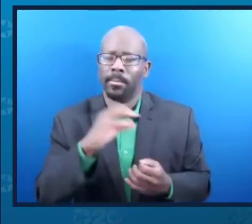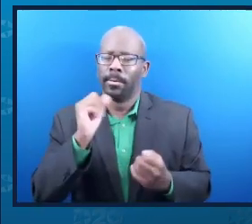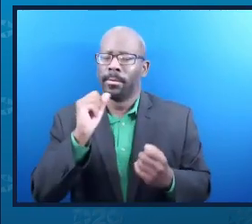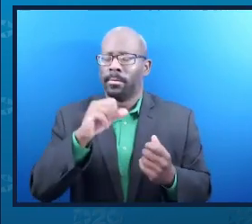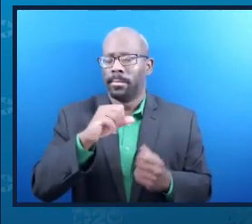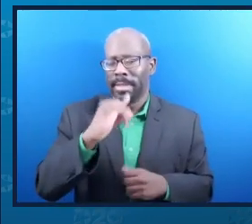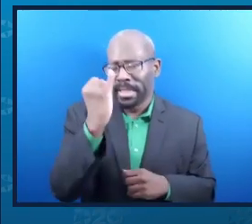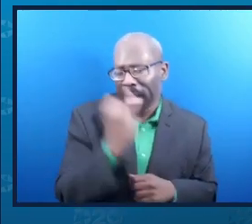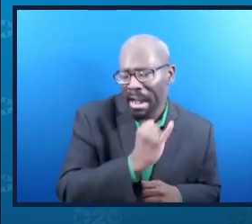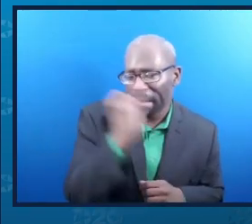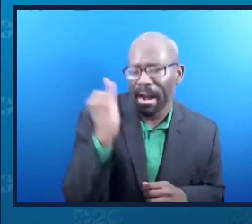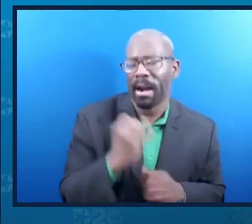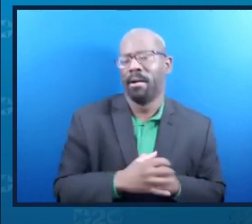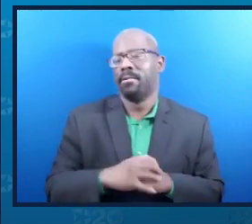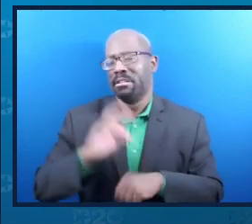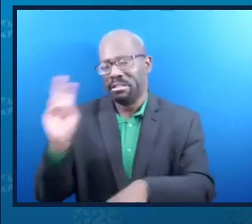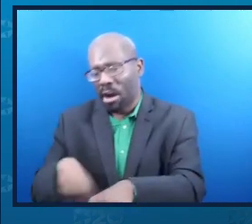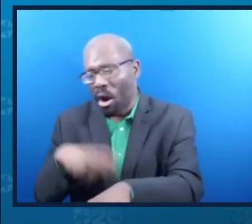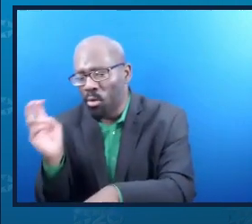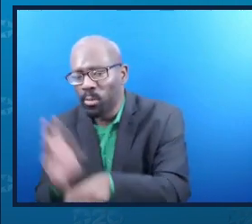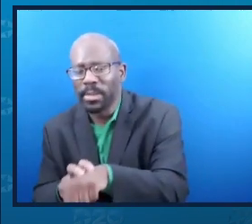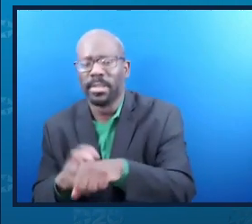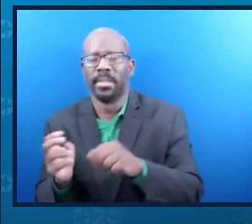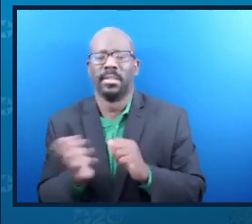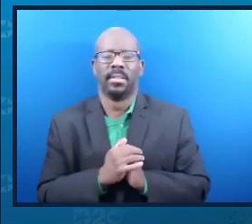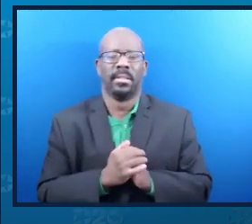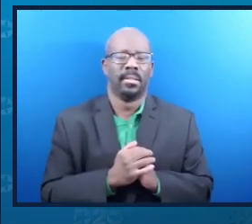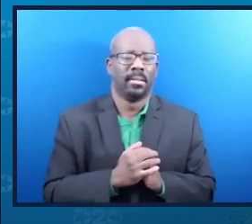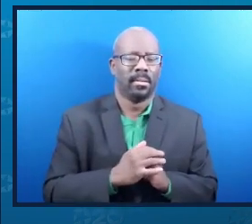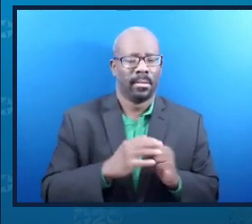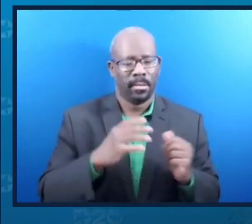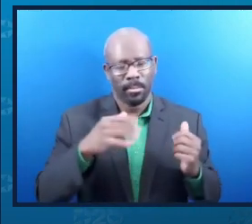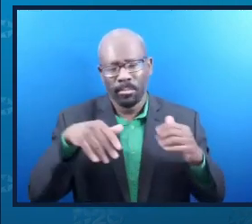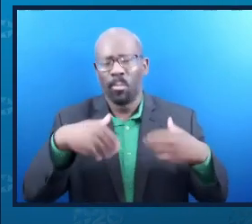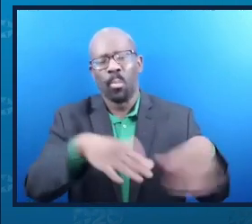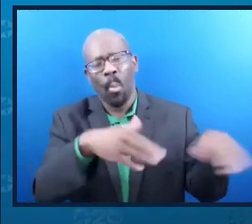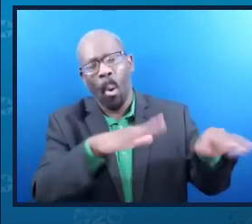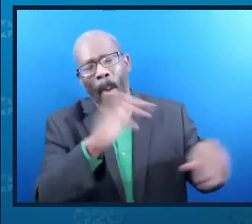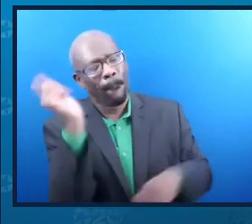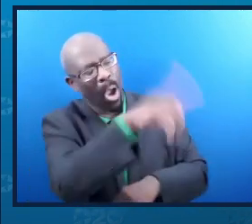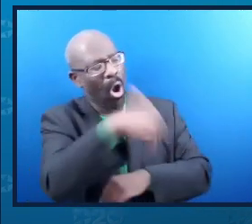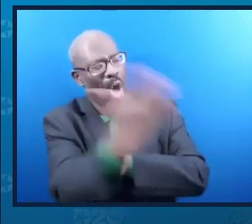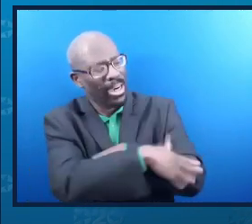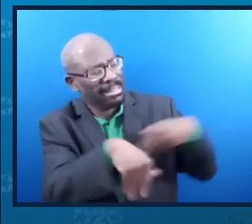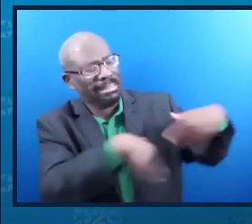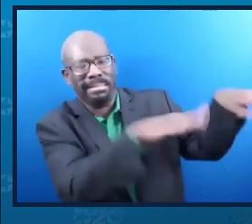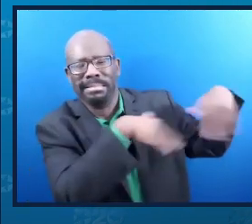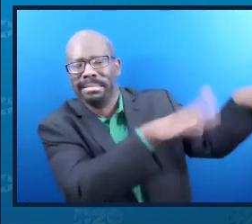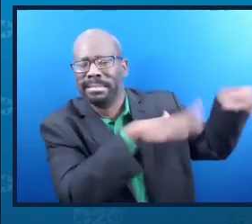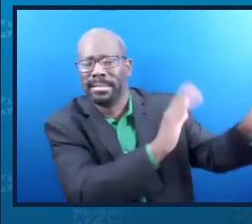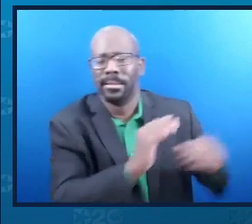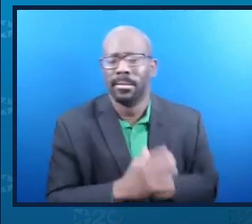ASIANS AND LATINOS TOLD GO BACK